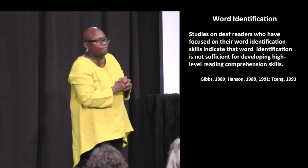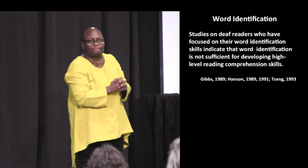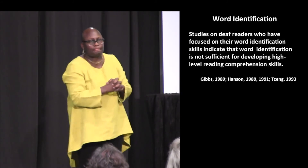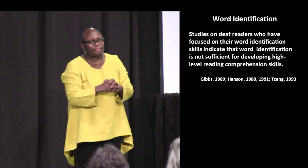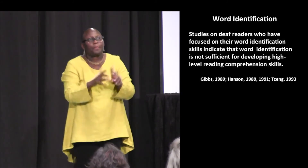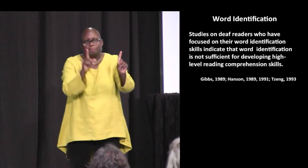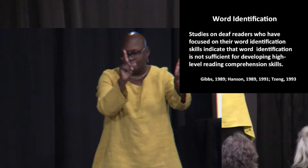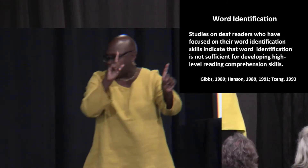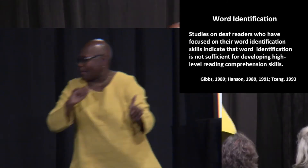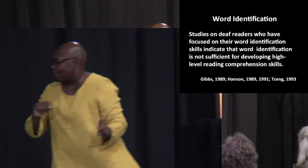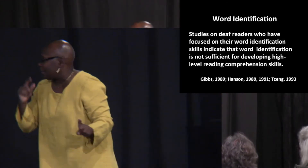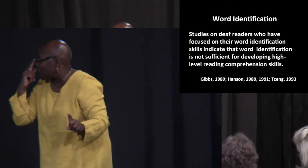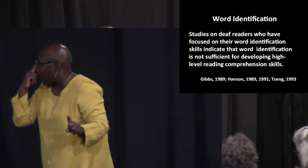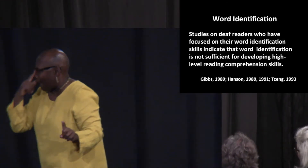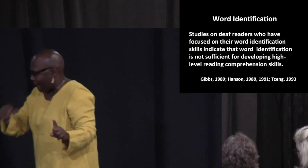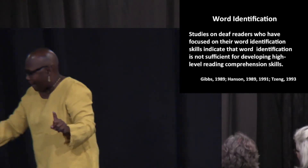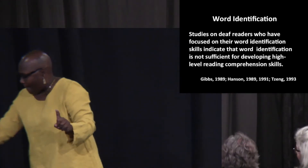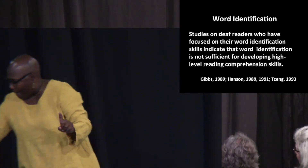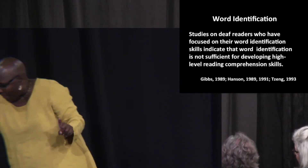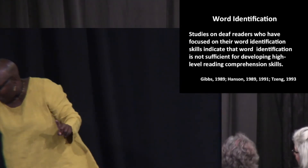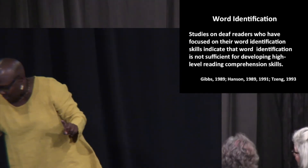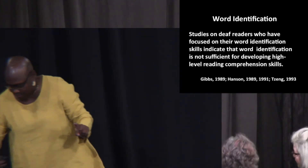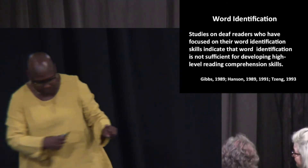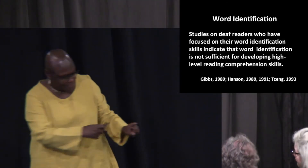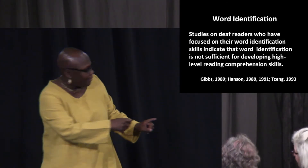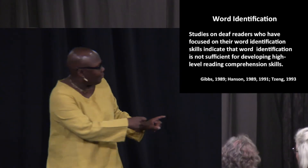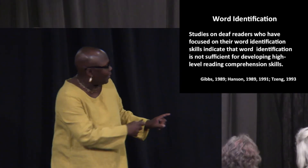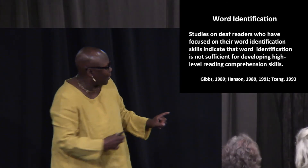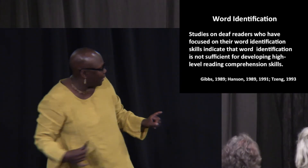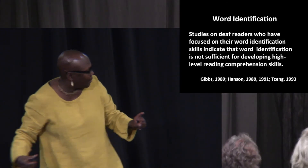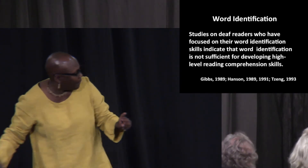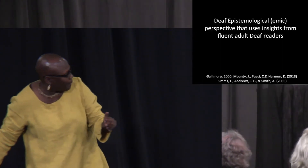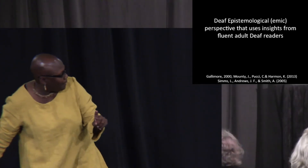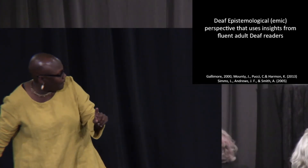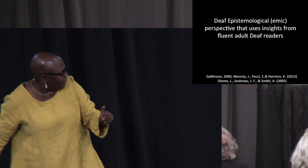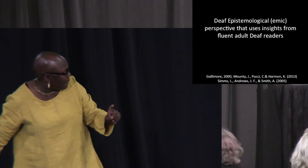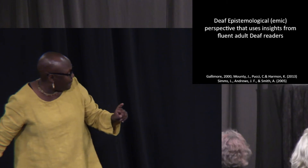I get a lot of mixed responses here. When I'm in the airplane,